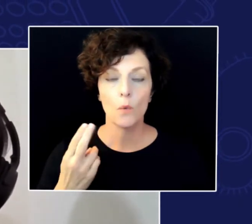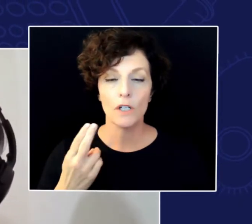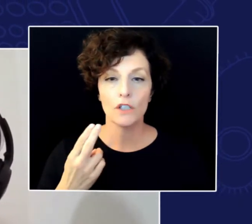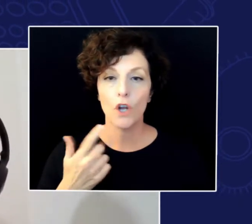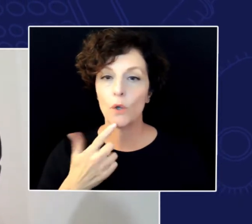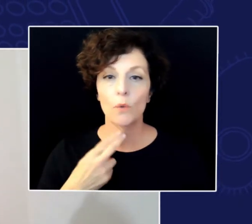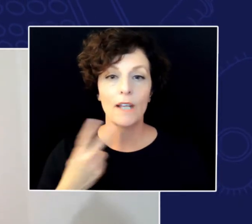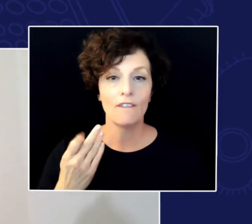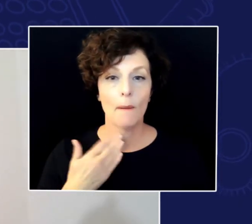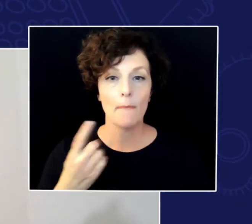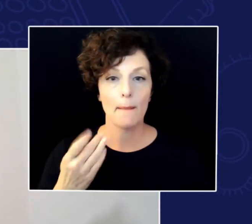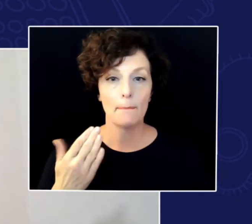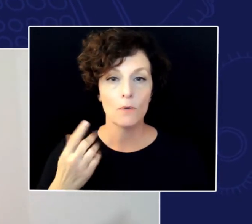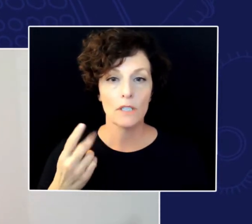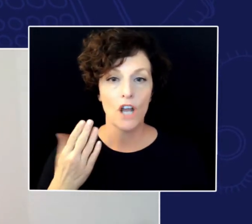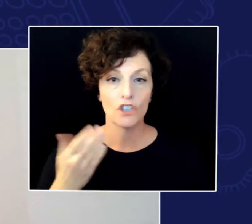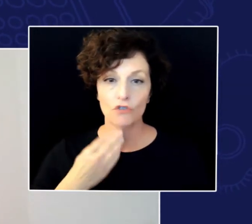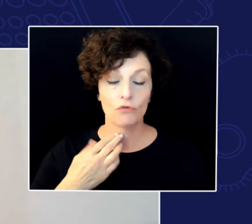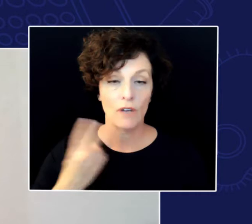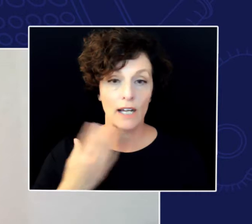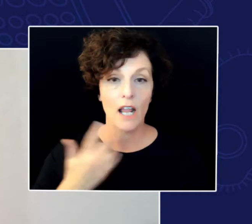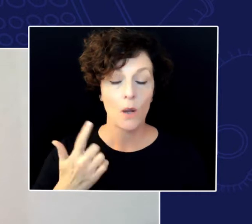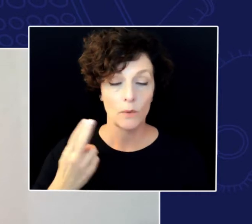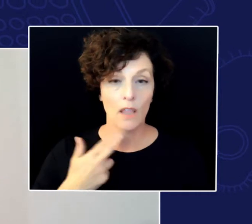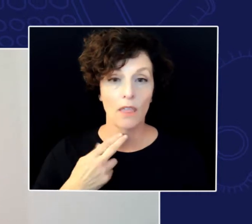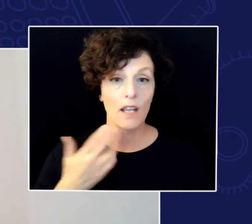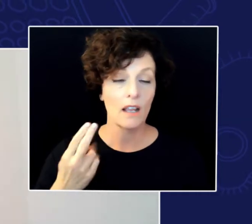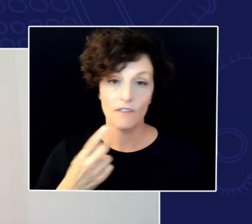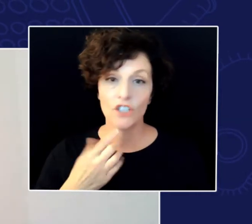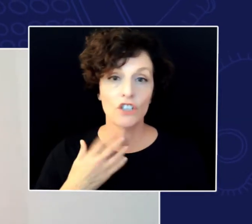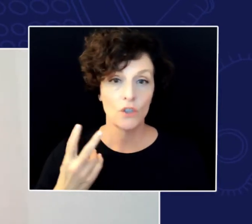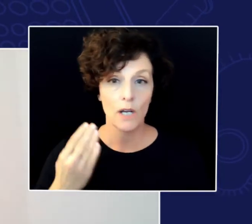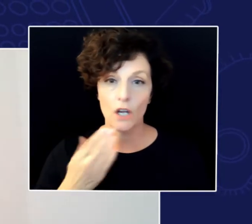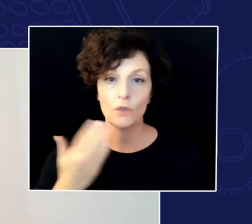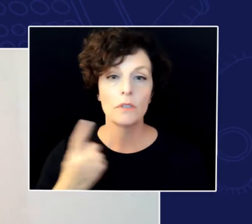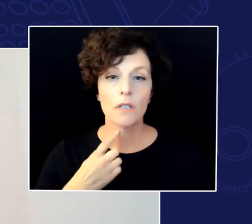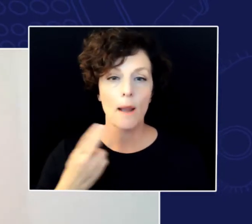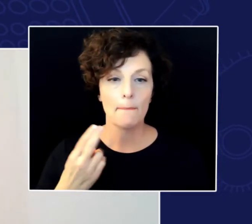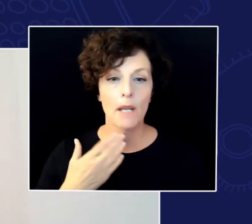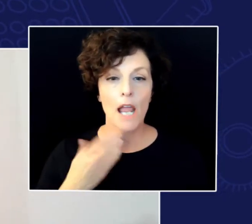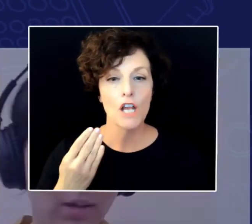when I was looking for my post-doc training, I was thinking of doing a new topic.